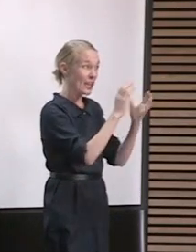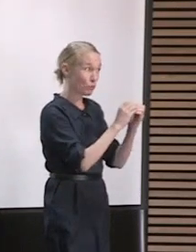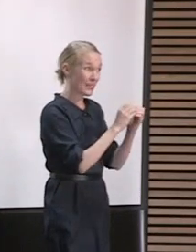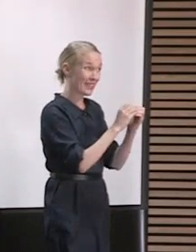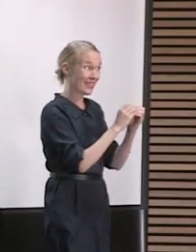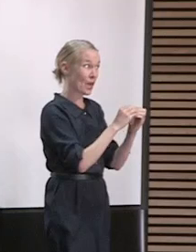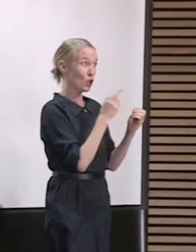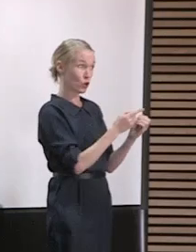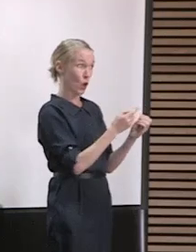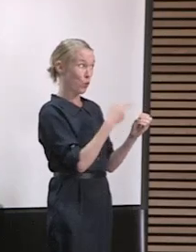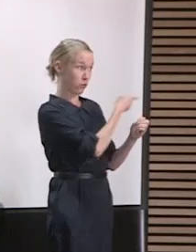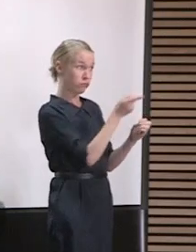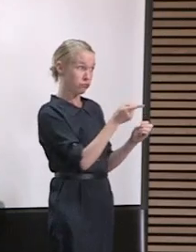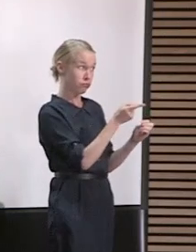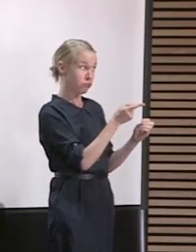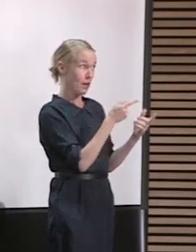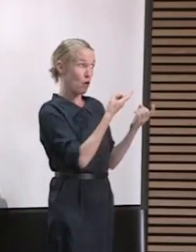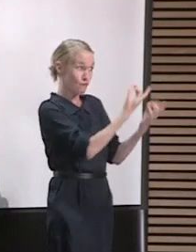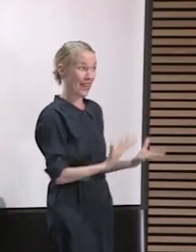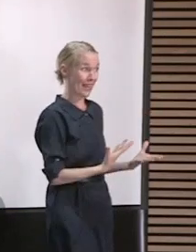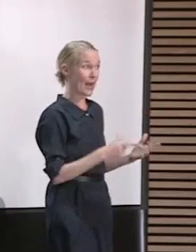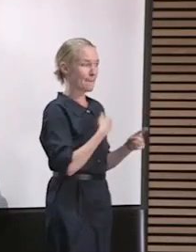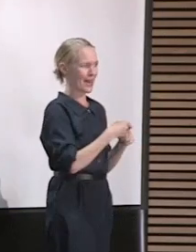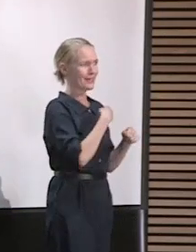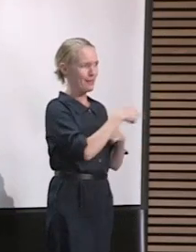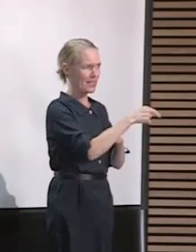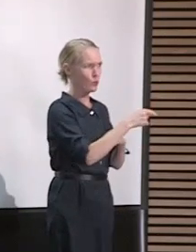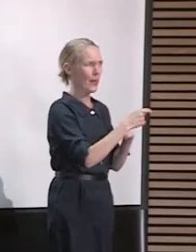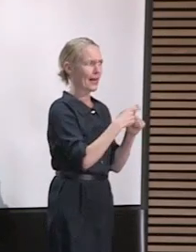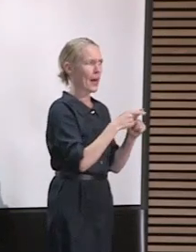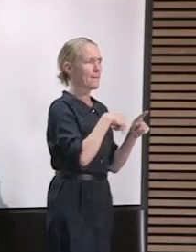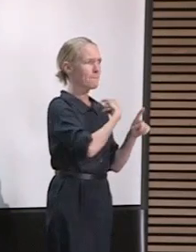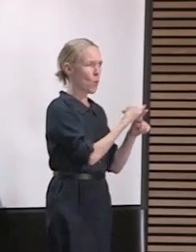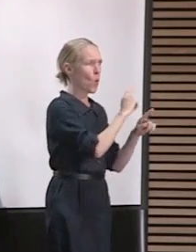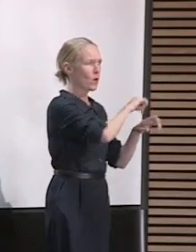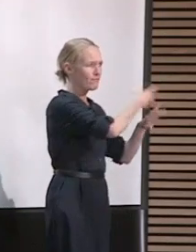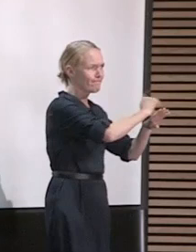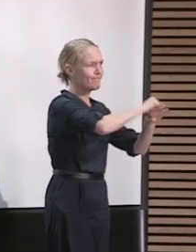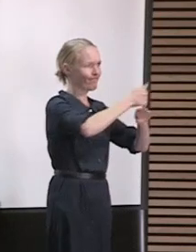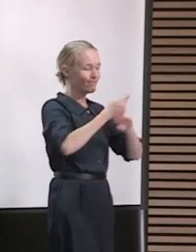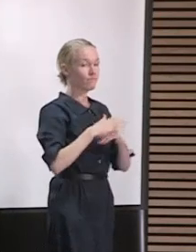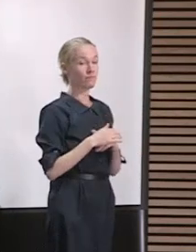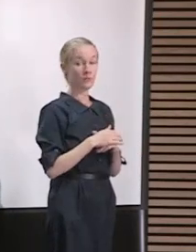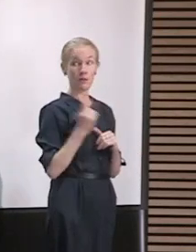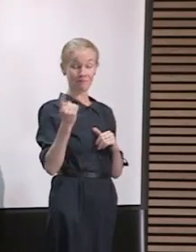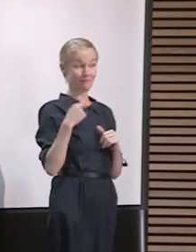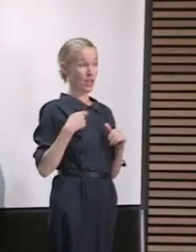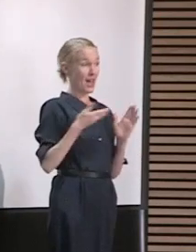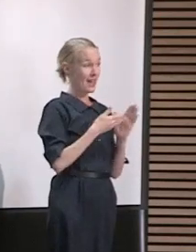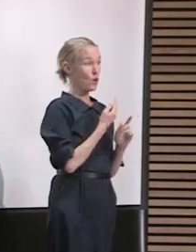the DHBs in Auckland are adding further mobile teams - another six this week - as well. To quickly add